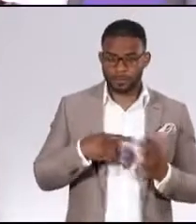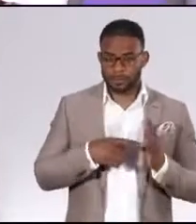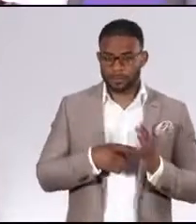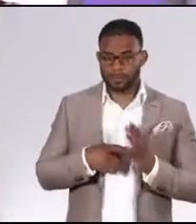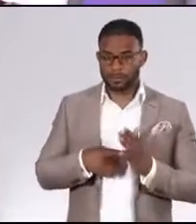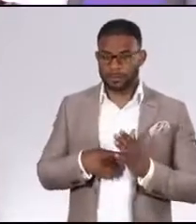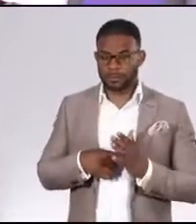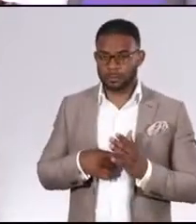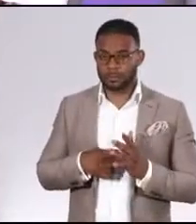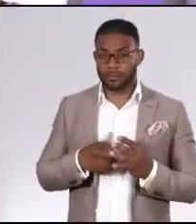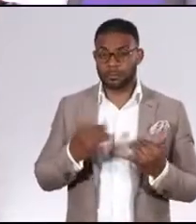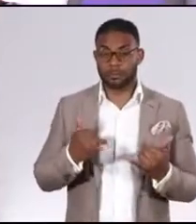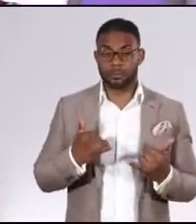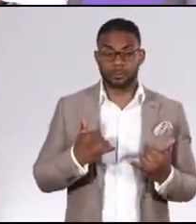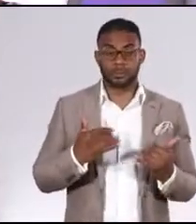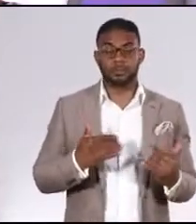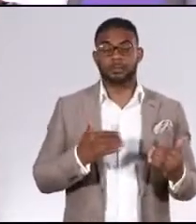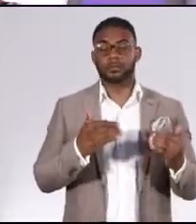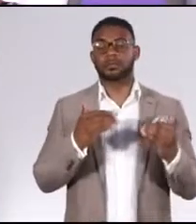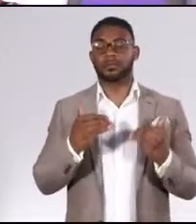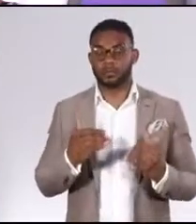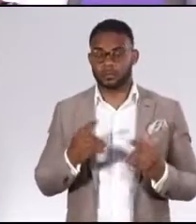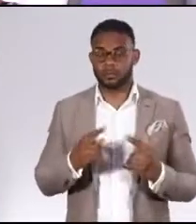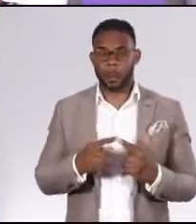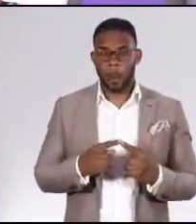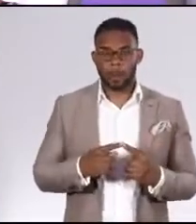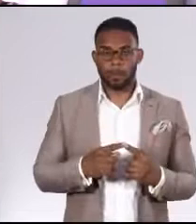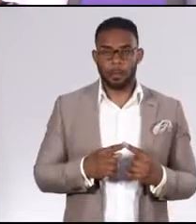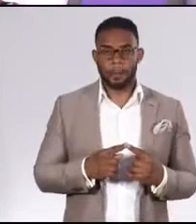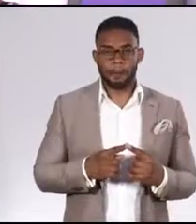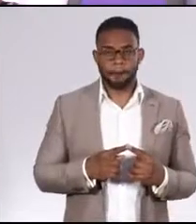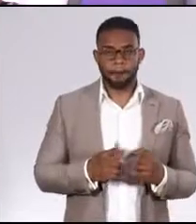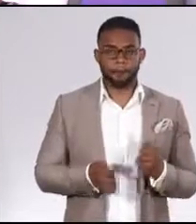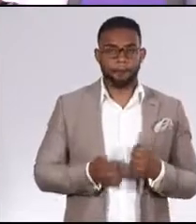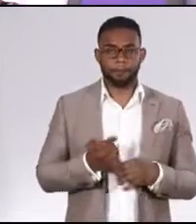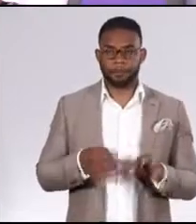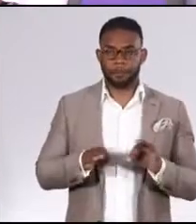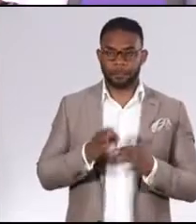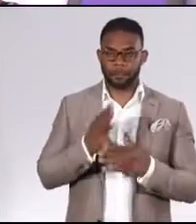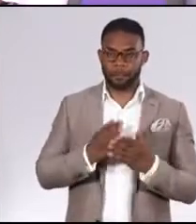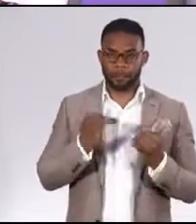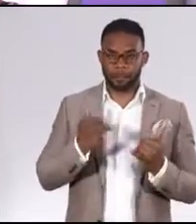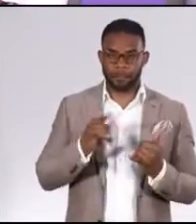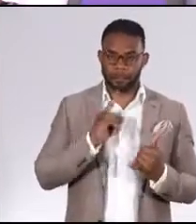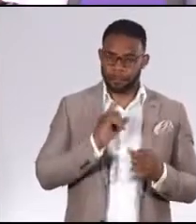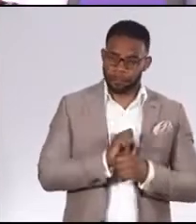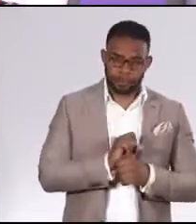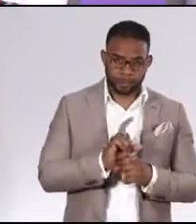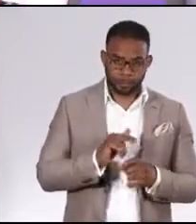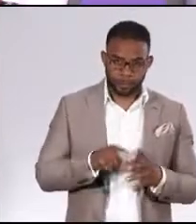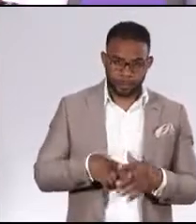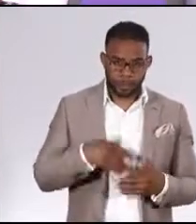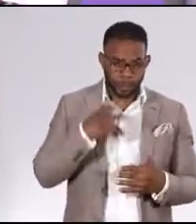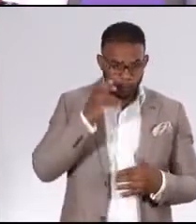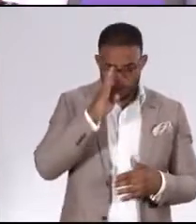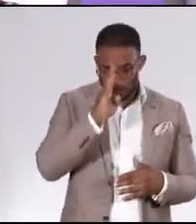so Now we get to move to the uh uh most important part of today, which is really where we get to start hearing directly from you.